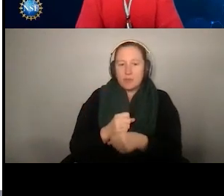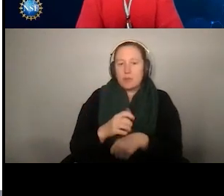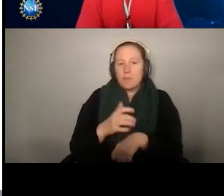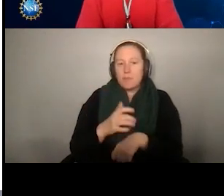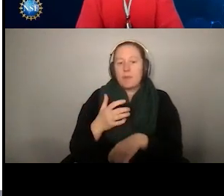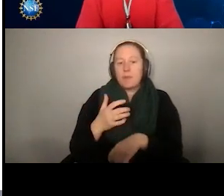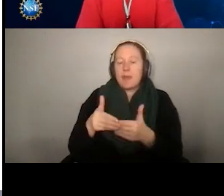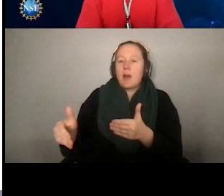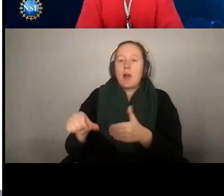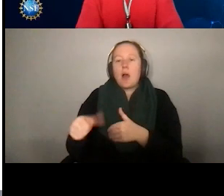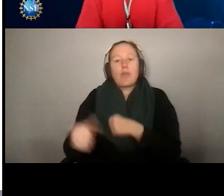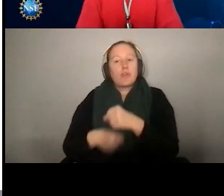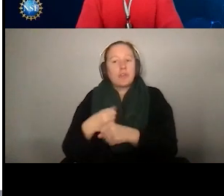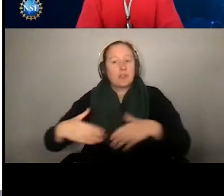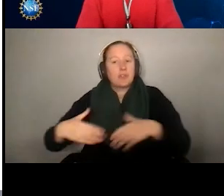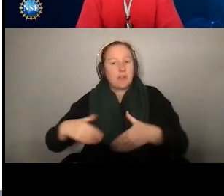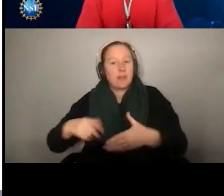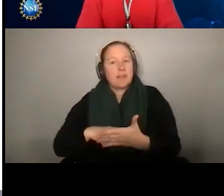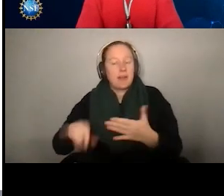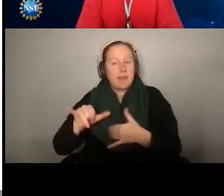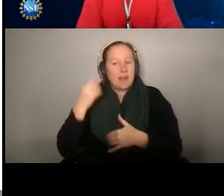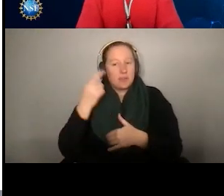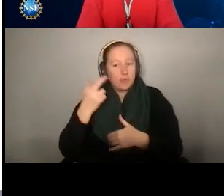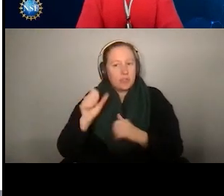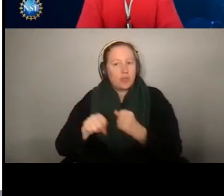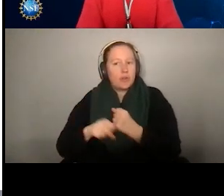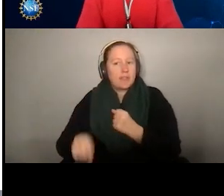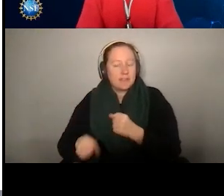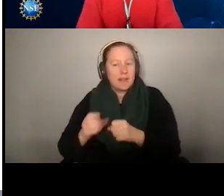which is why the end date could extend past September 30th.